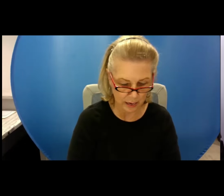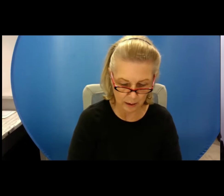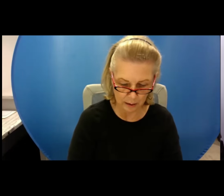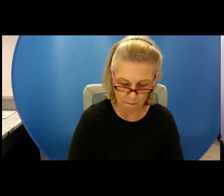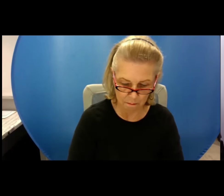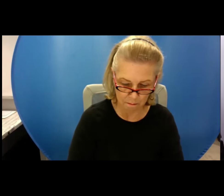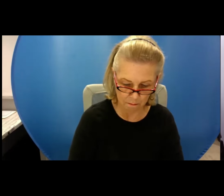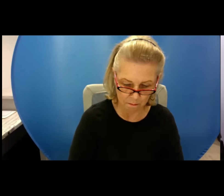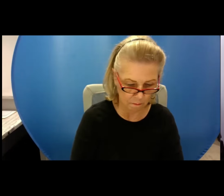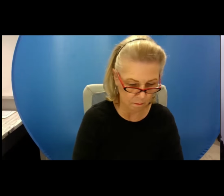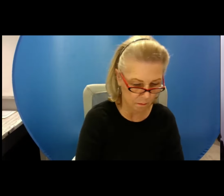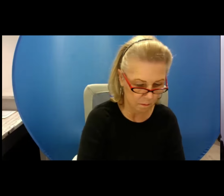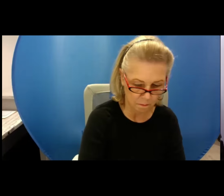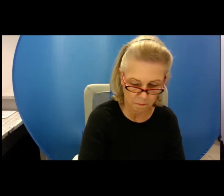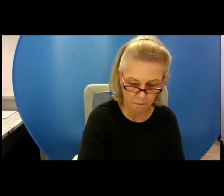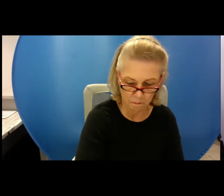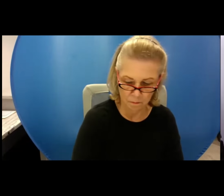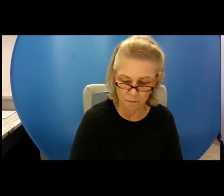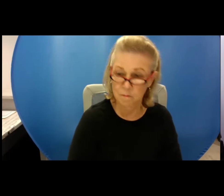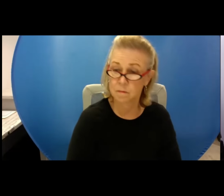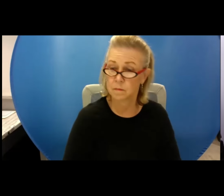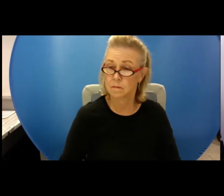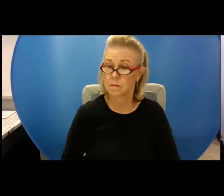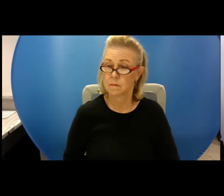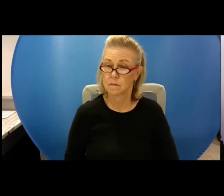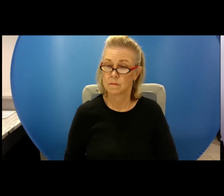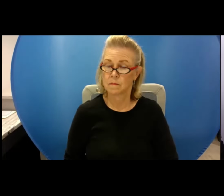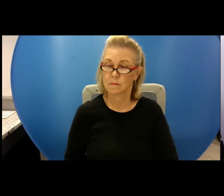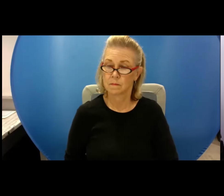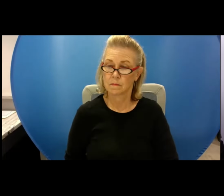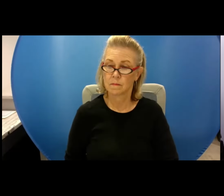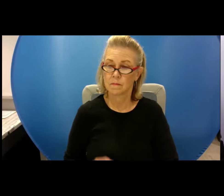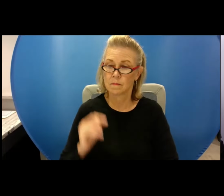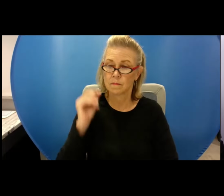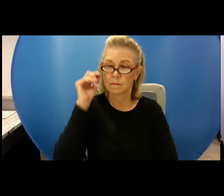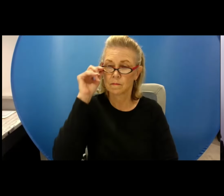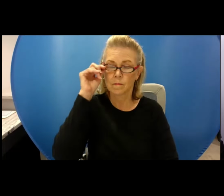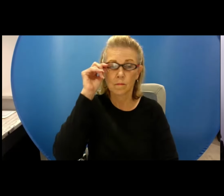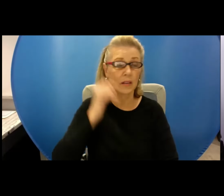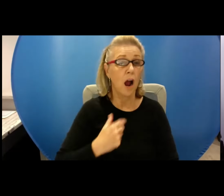Okay so I'm sure people who are coming to this room, you know, must be doing something awesome.